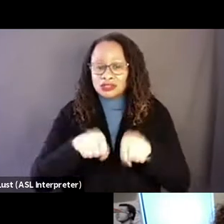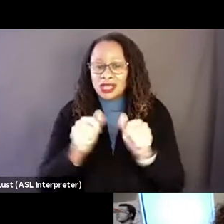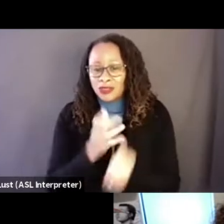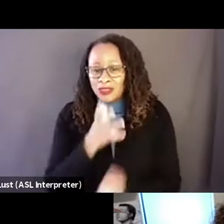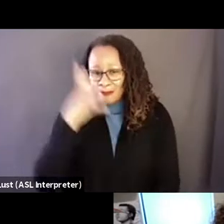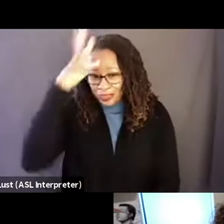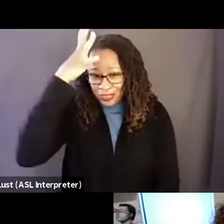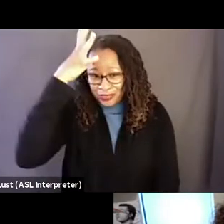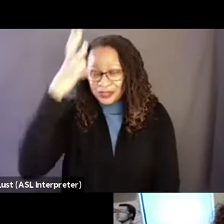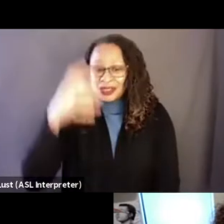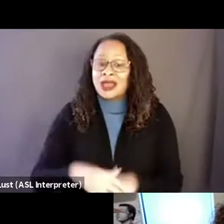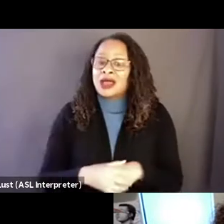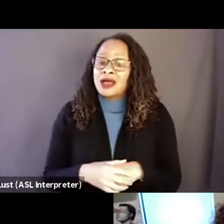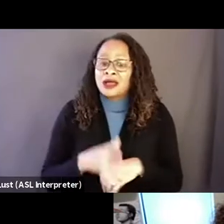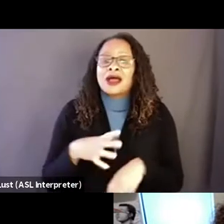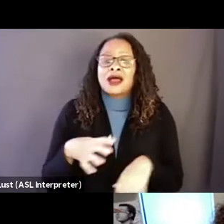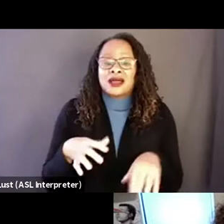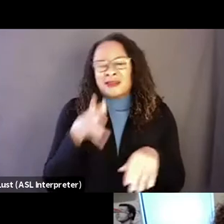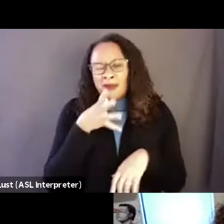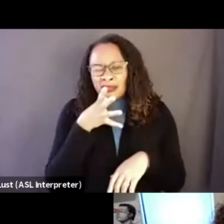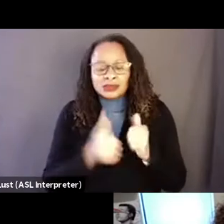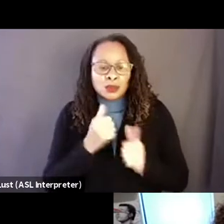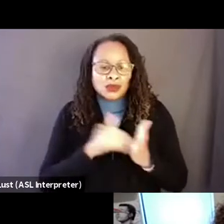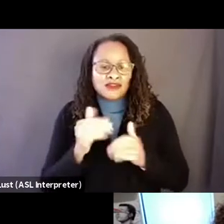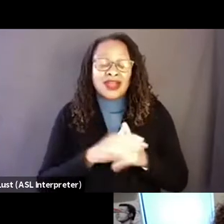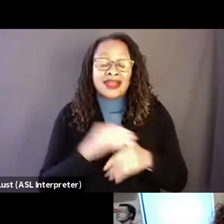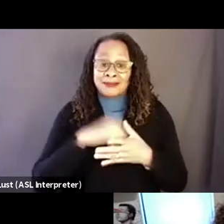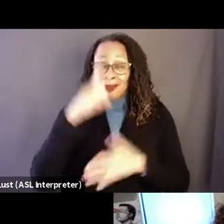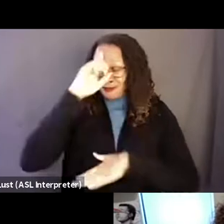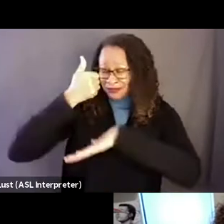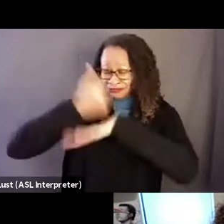But in my mind, I always knew that the children